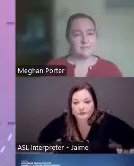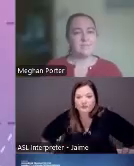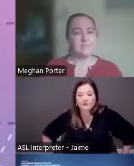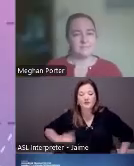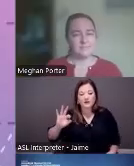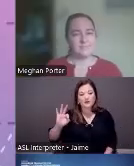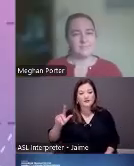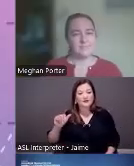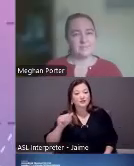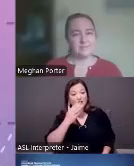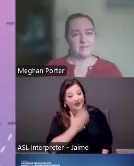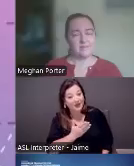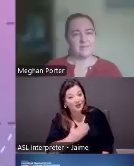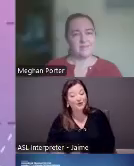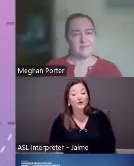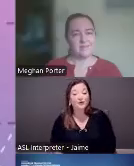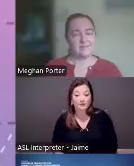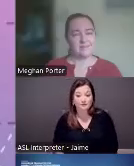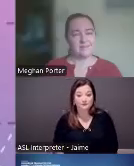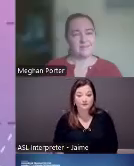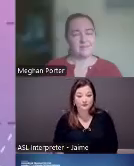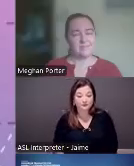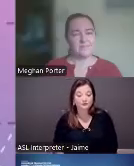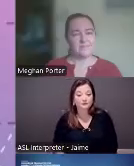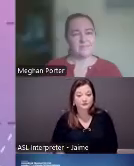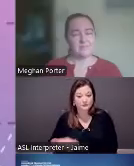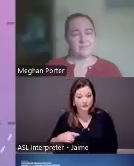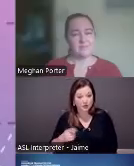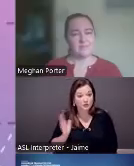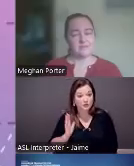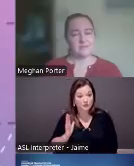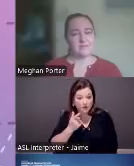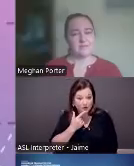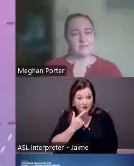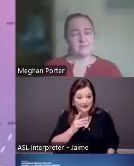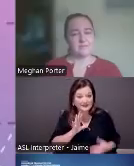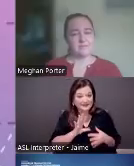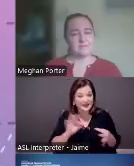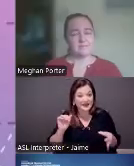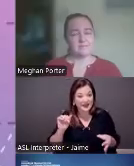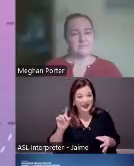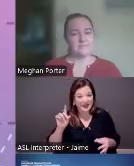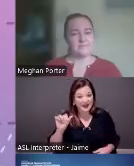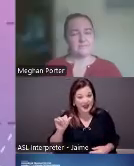You have said that the ADA National Networks holds itself